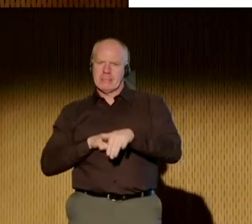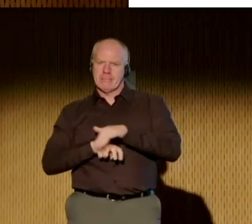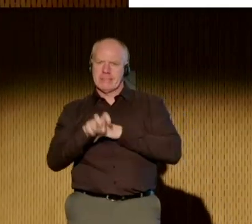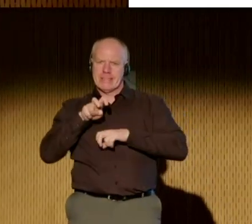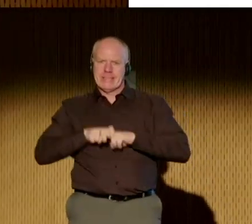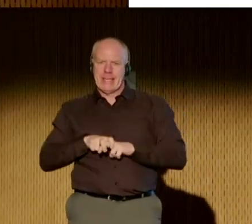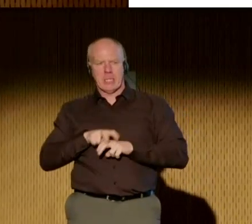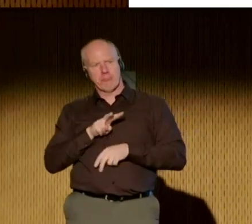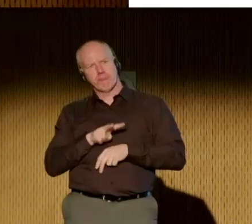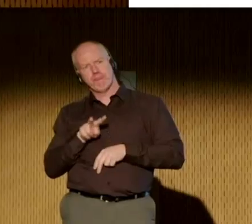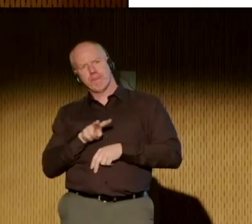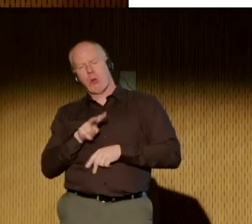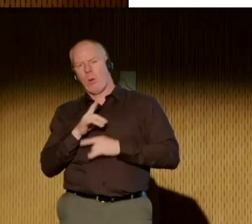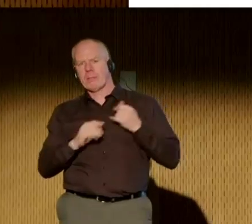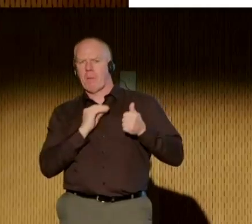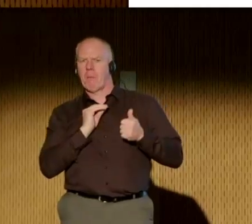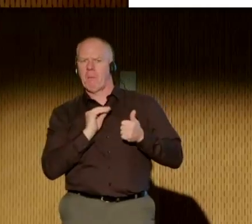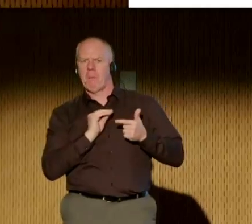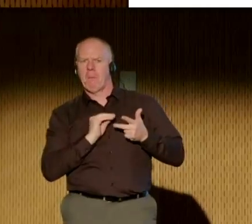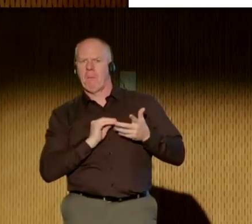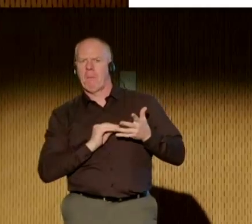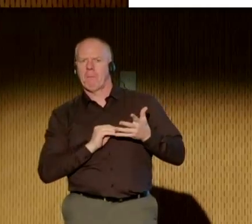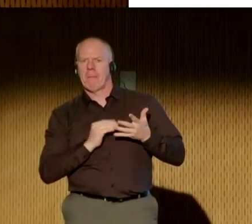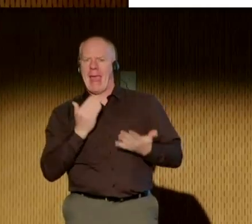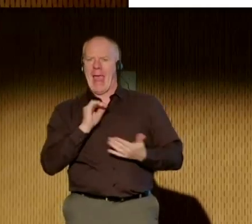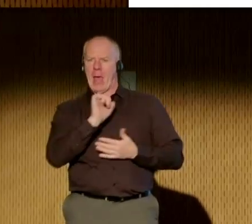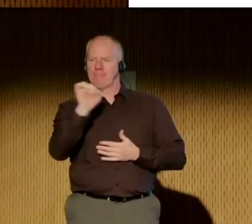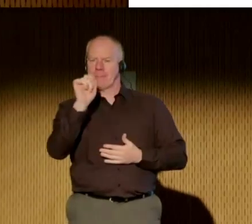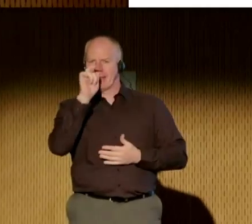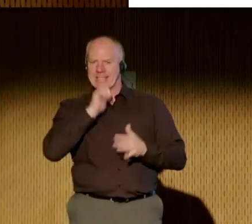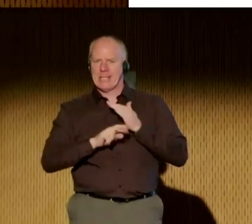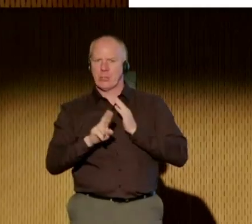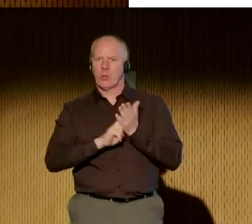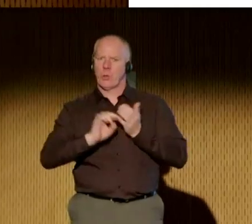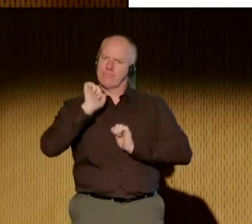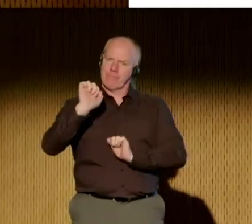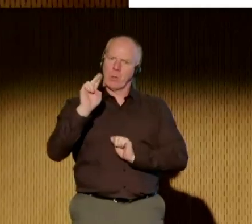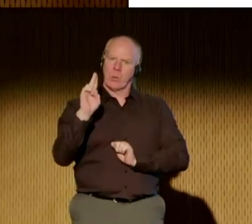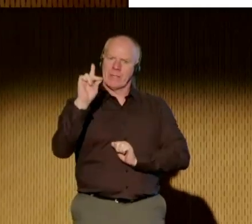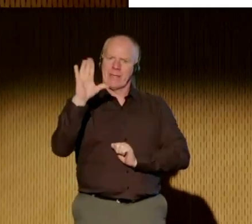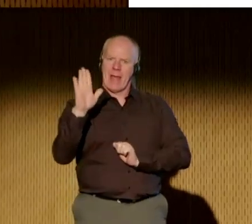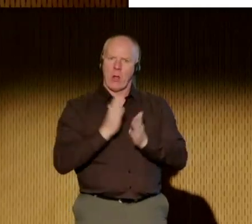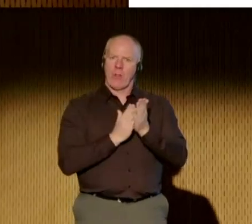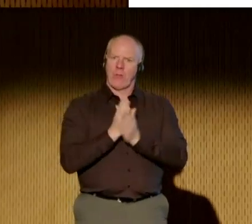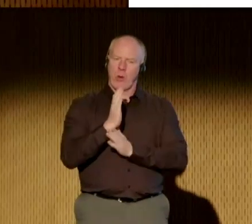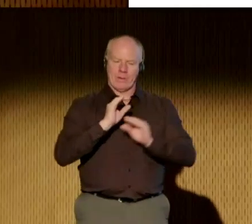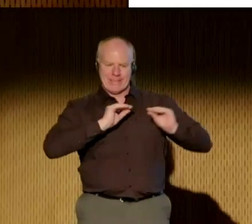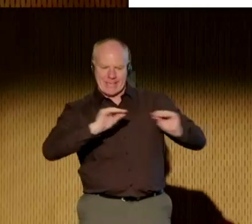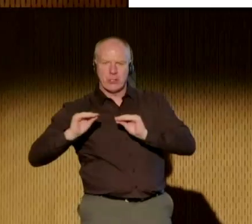and here we got into how teachers use UDL in their classroom practice and how they use the